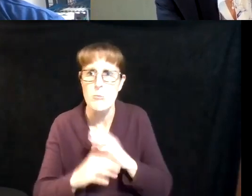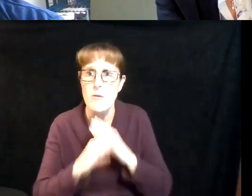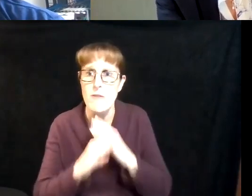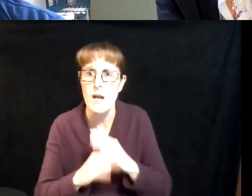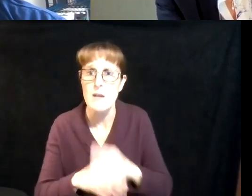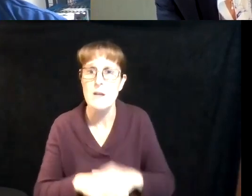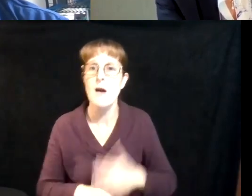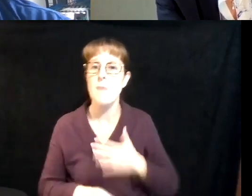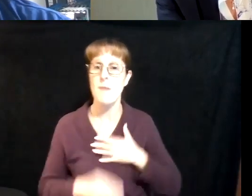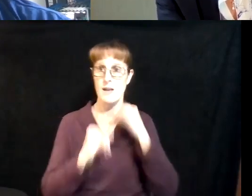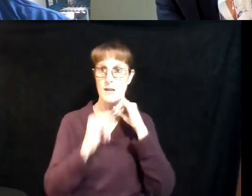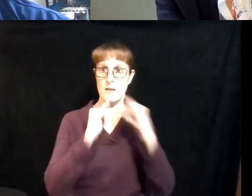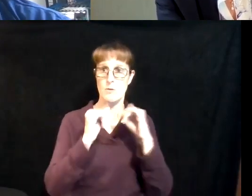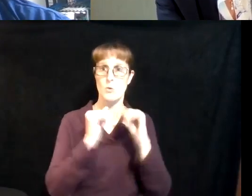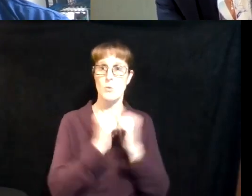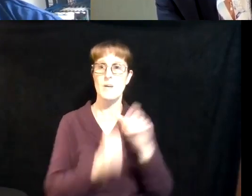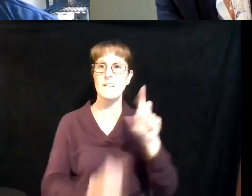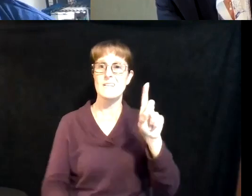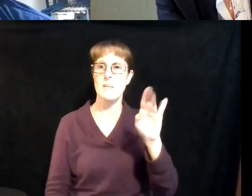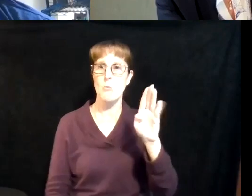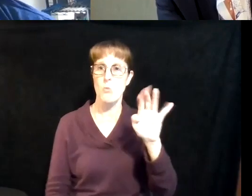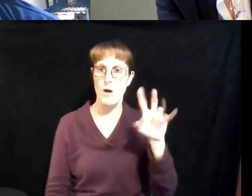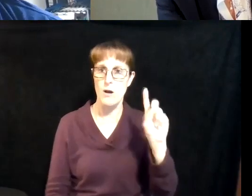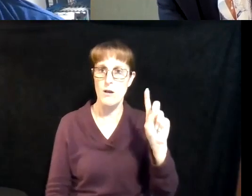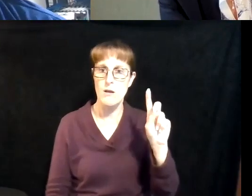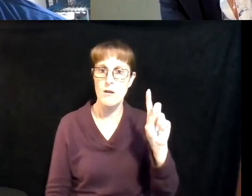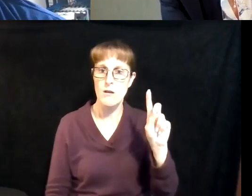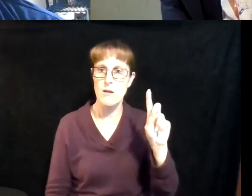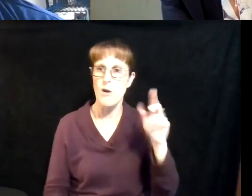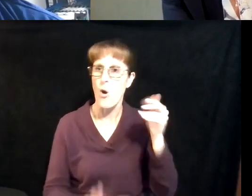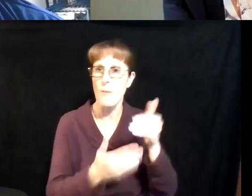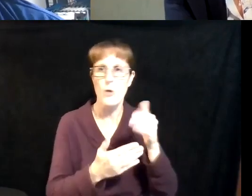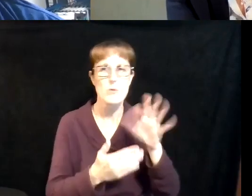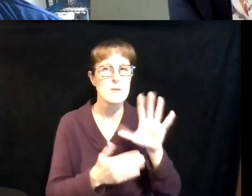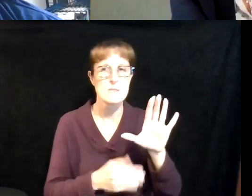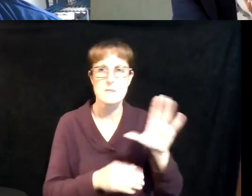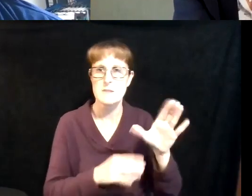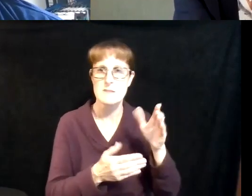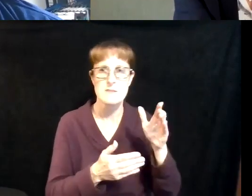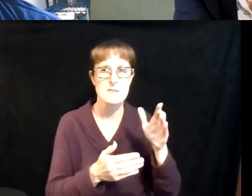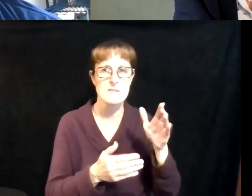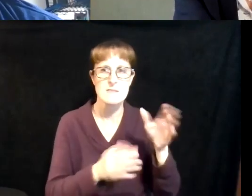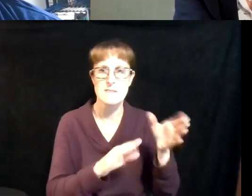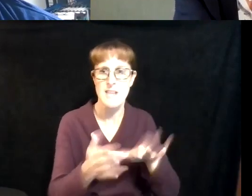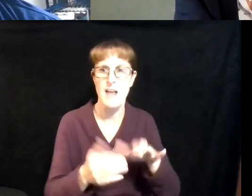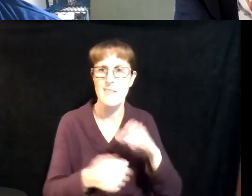toward - very close to his death in 2000, in preparation for writing this book, he told me,